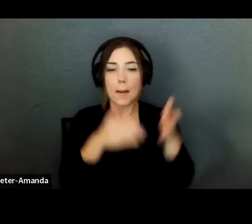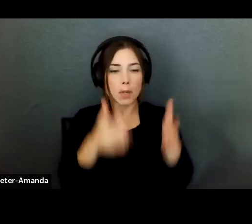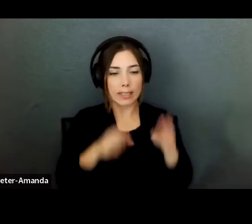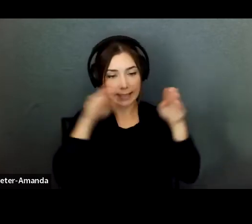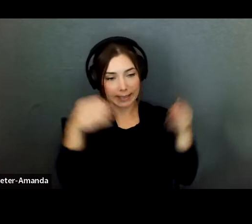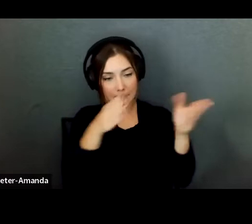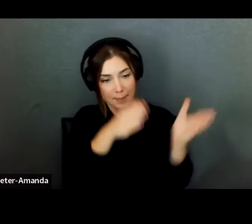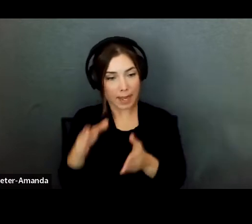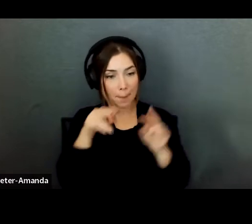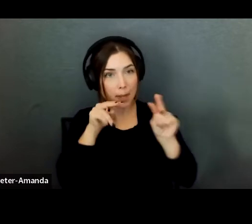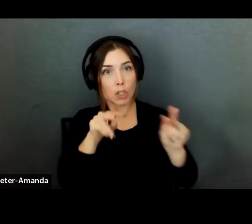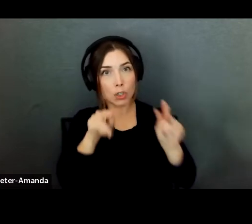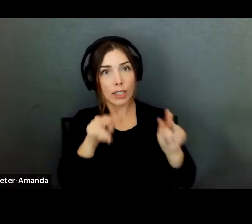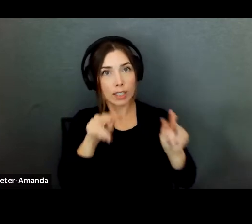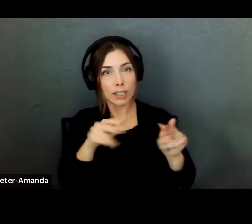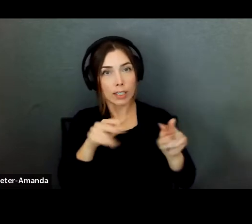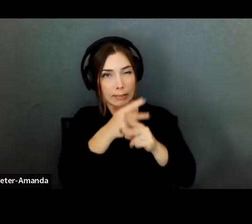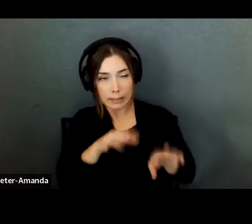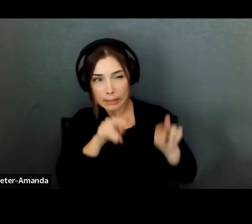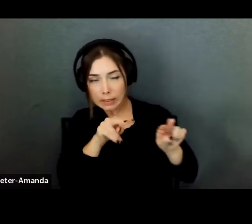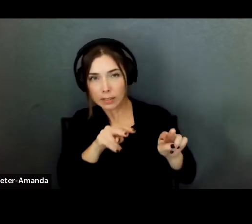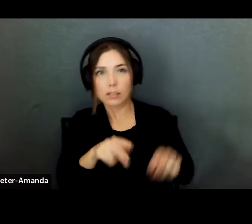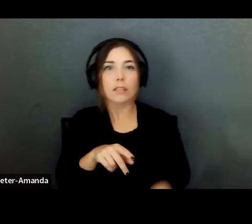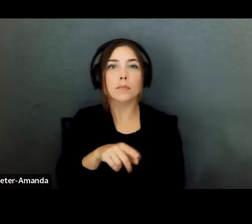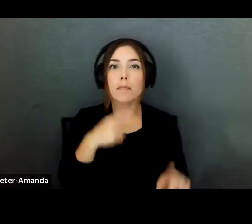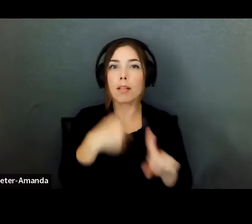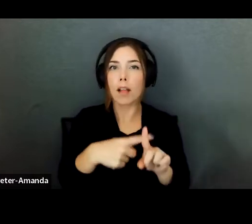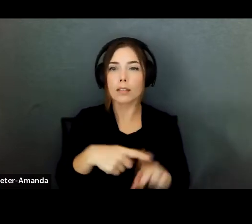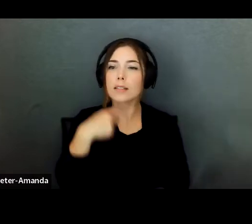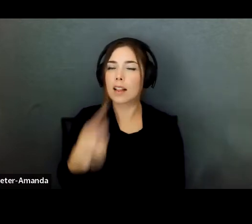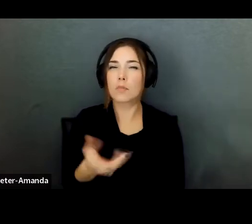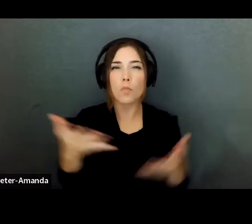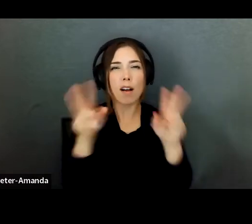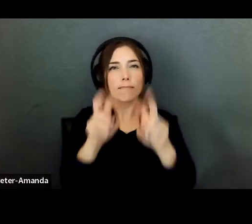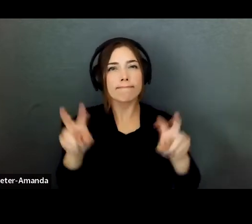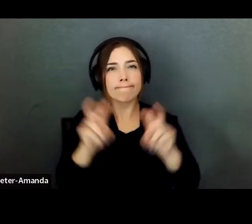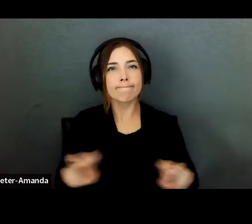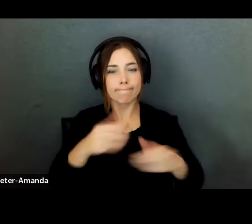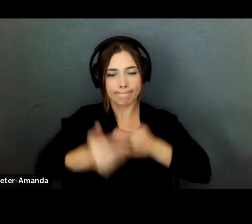They also have to tell them what assessment process that they will be using for initial